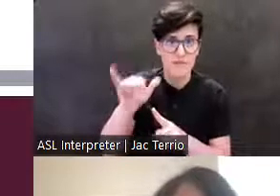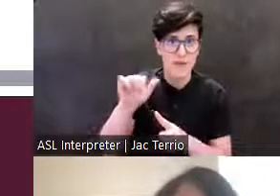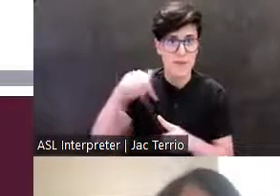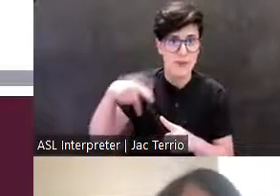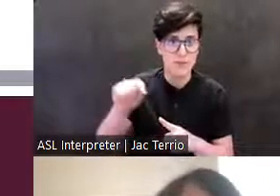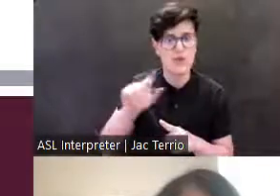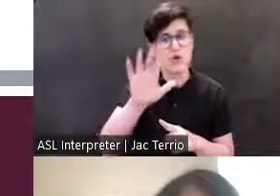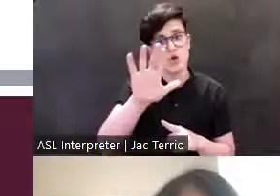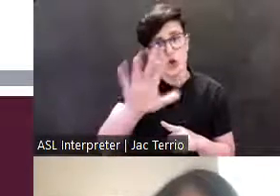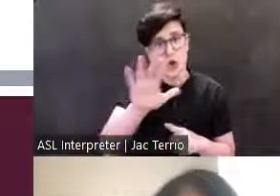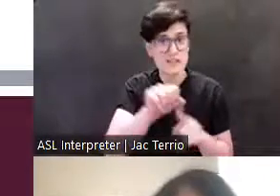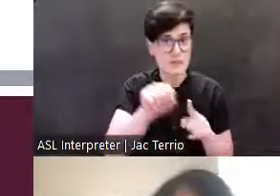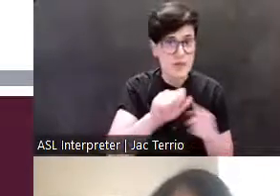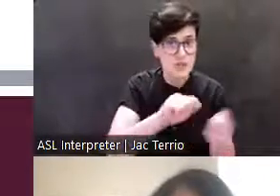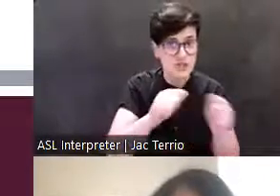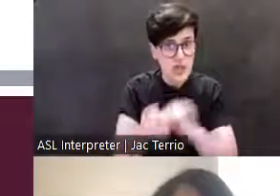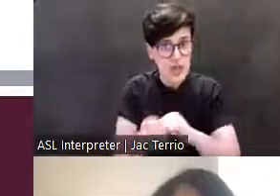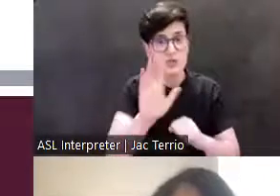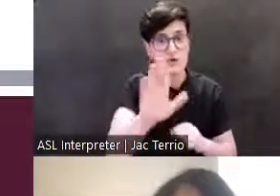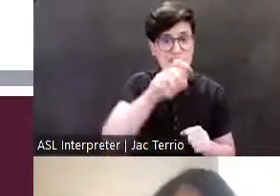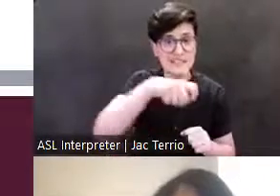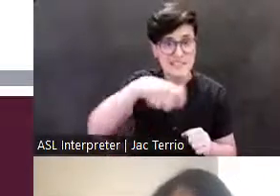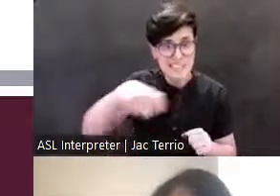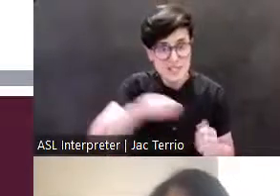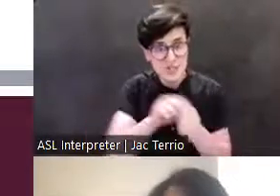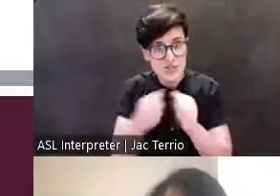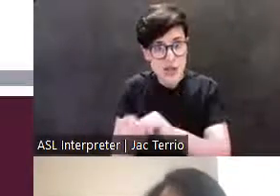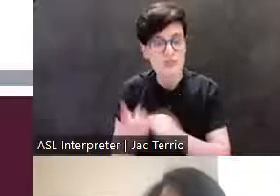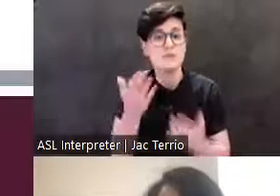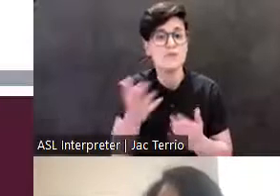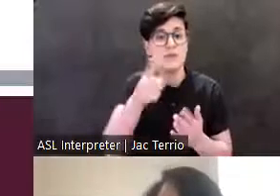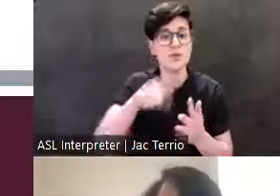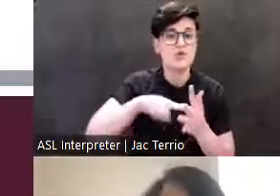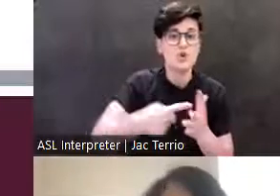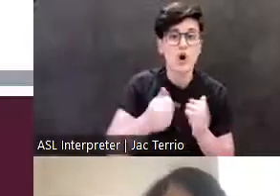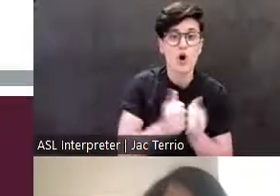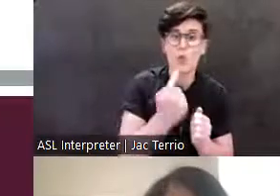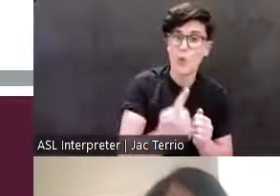You may start out requesting one reasonable accommodation and then because your disability